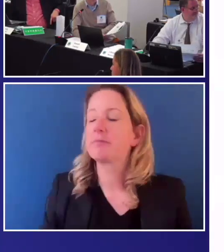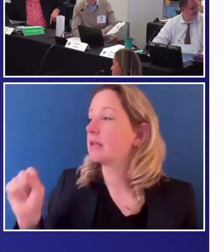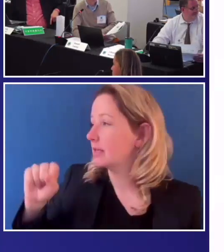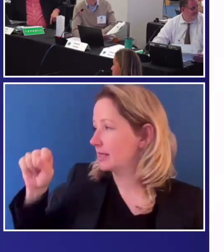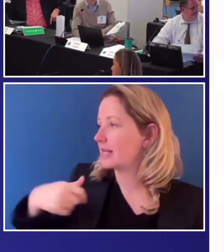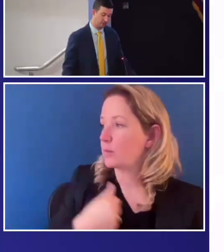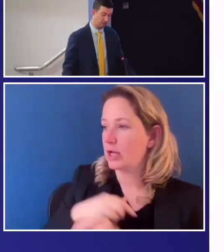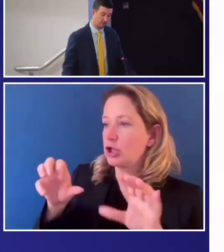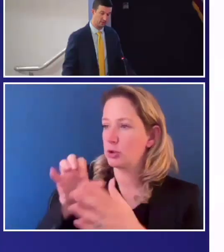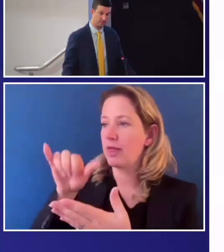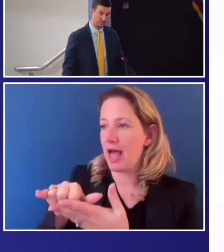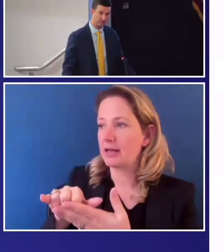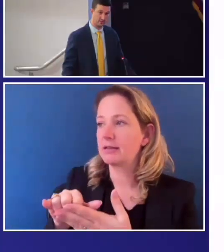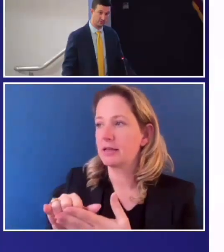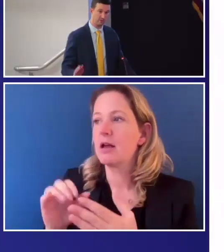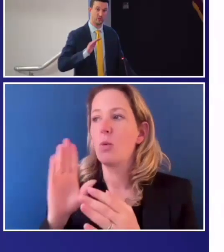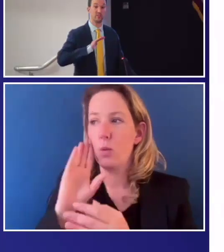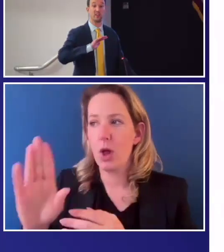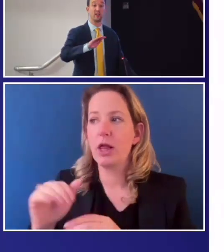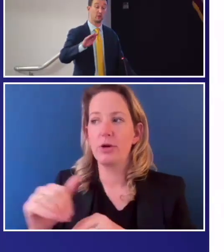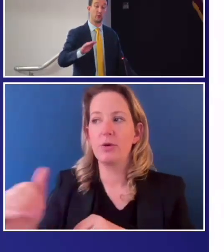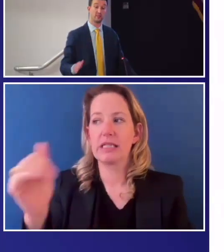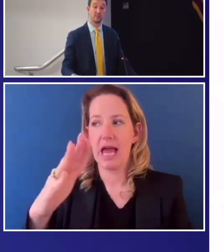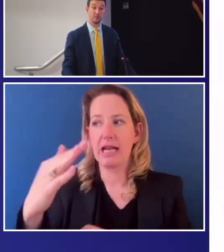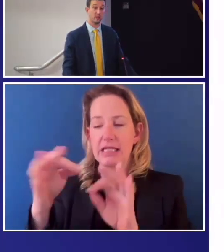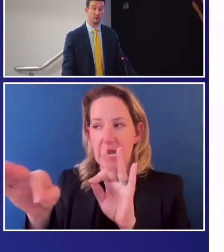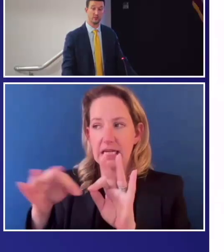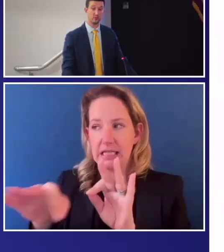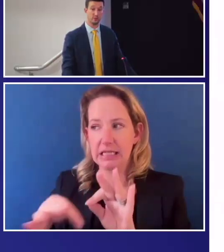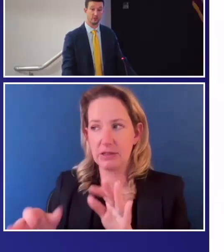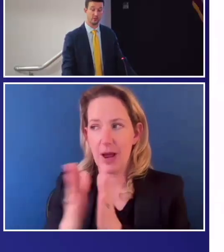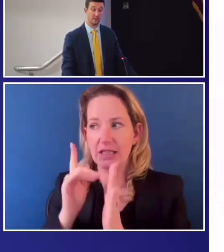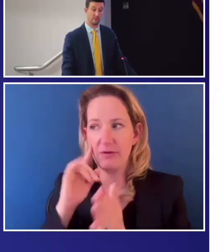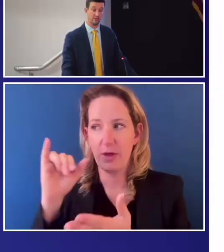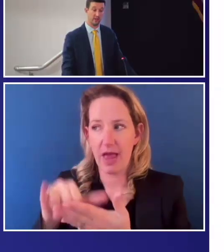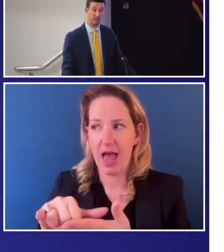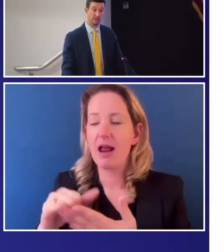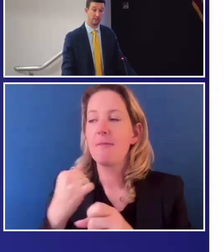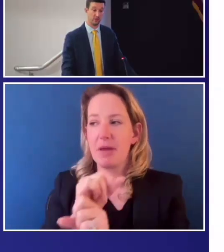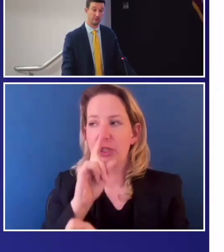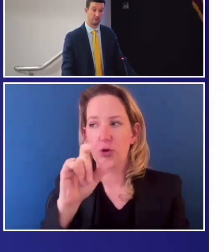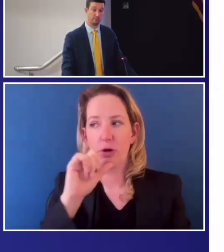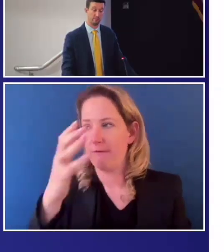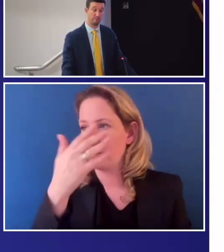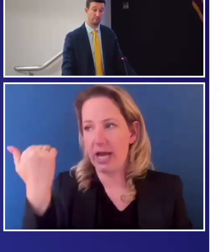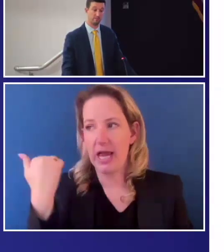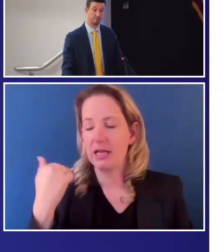Would you just put a couple sentences so there's just -- Sure. Yeah I can -- I just want to make sure it's not forgotten in the shuffle. Yeah.